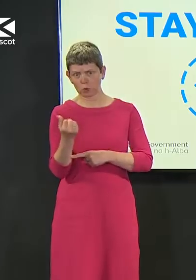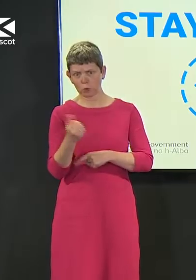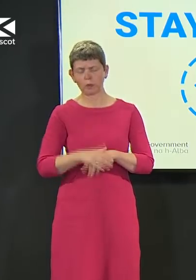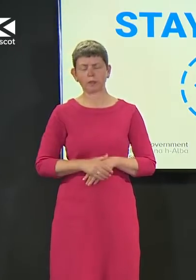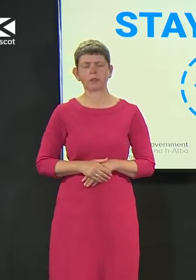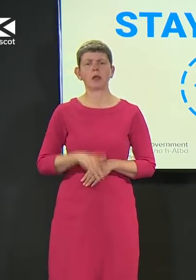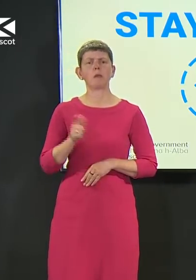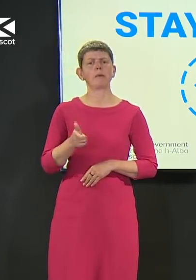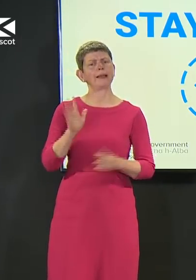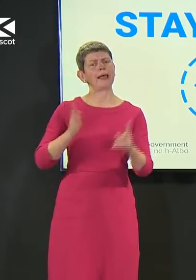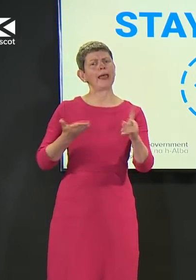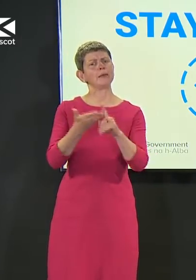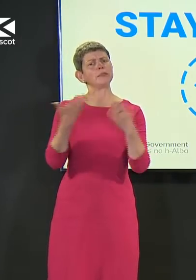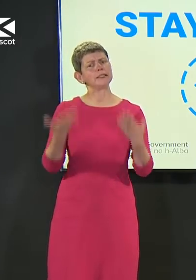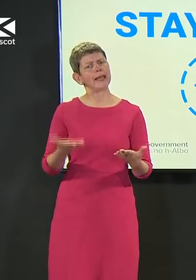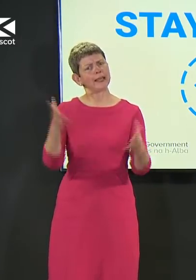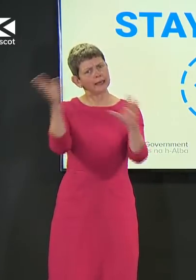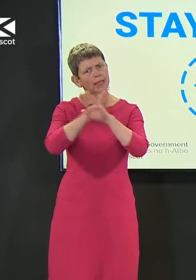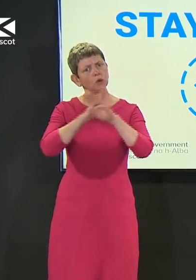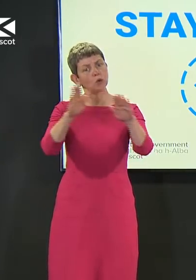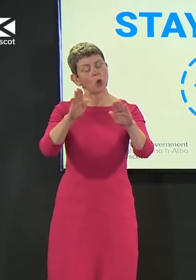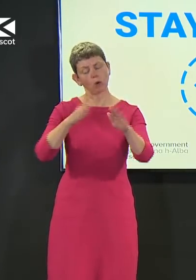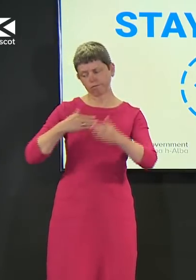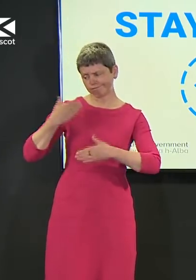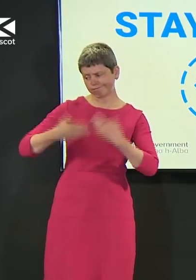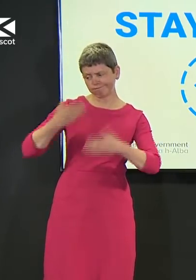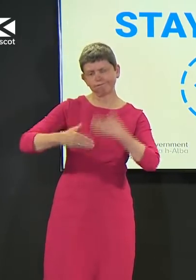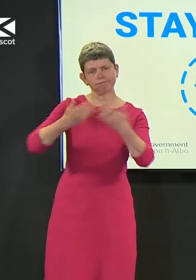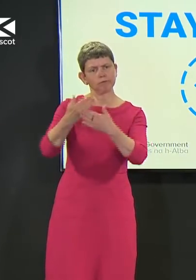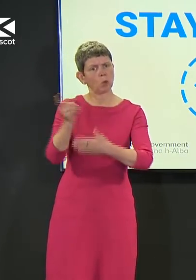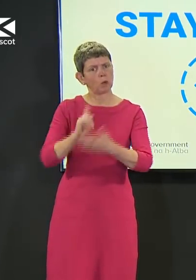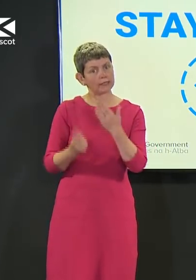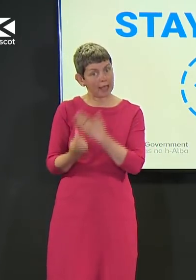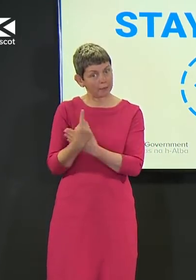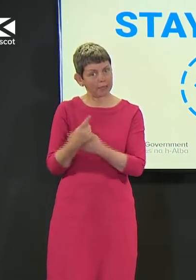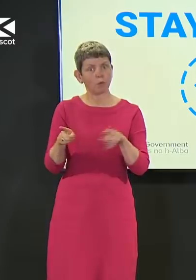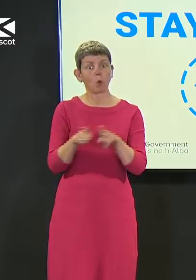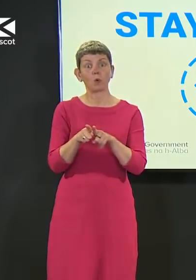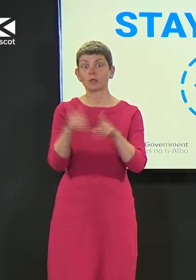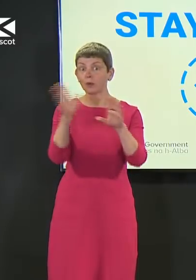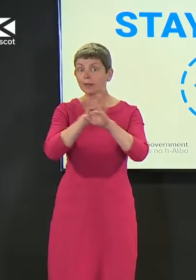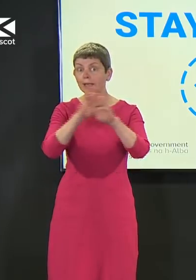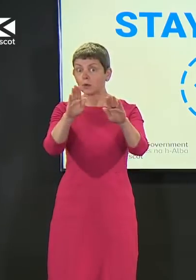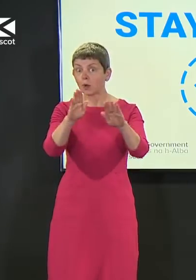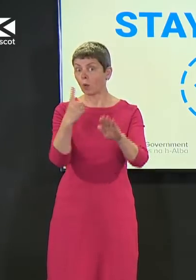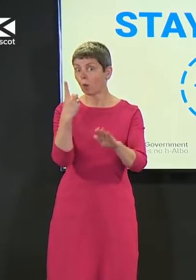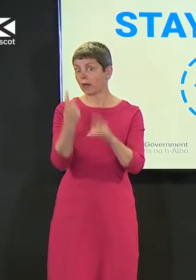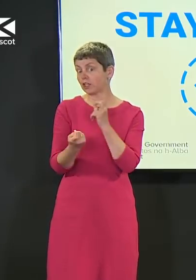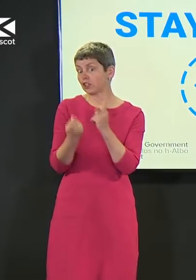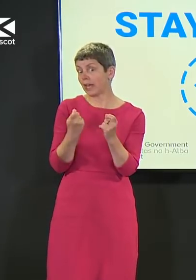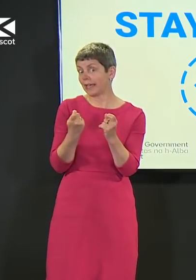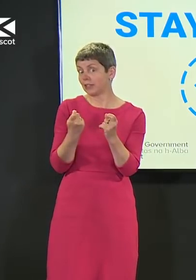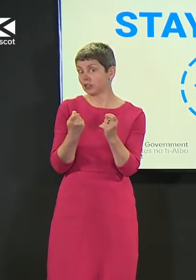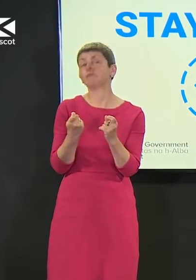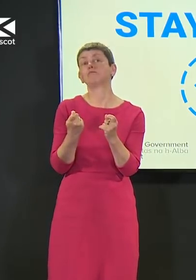report progress on a number of matters but also to advise you of a change i hope a positive change